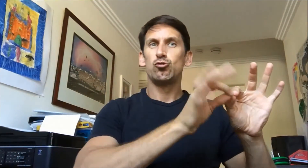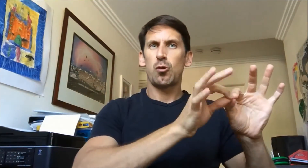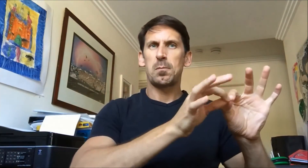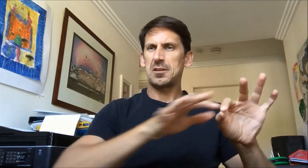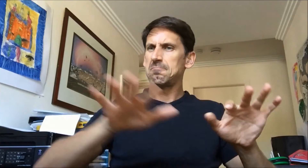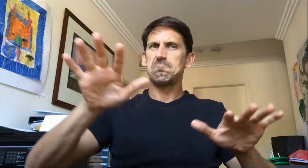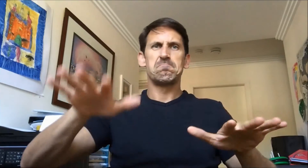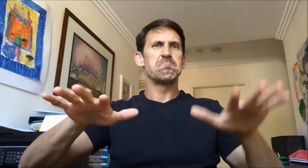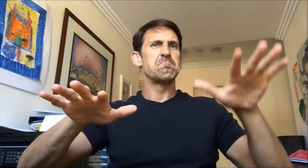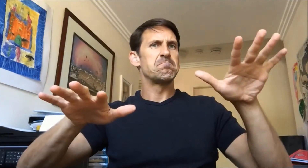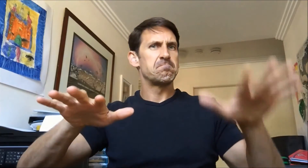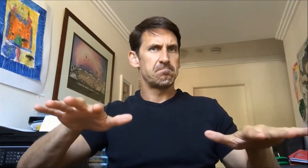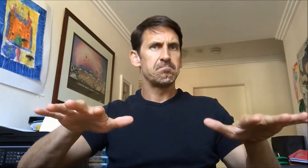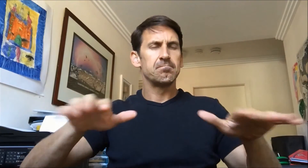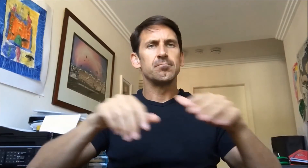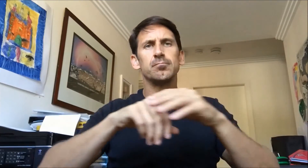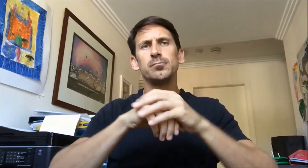I'd like to give a bit of a comparison of both.